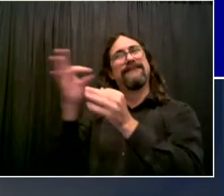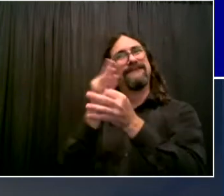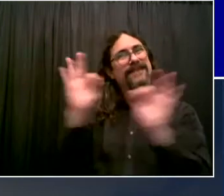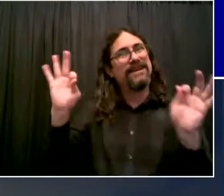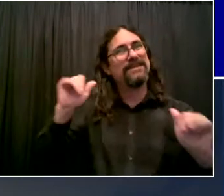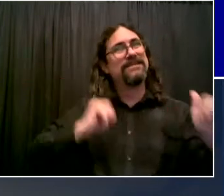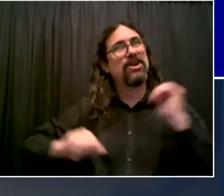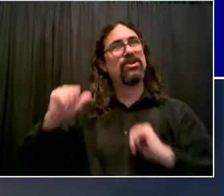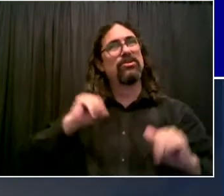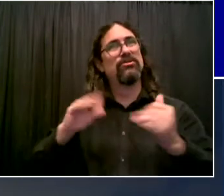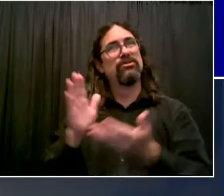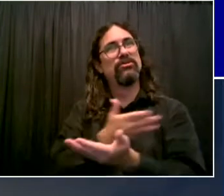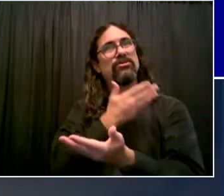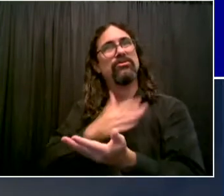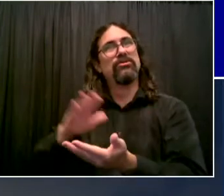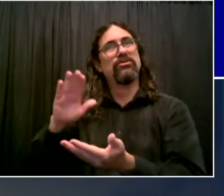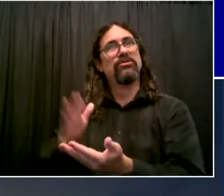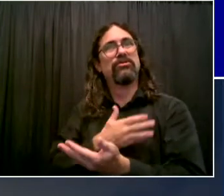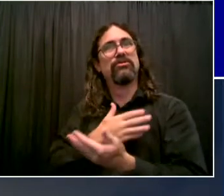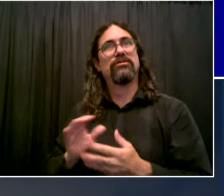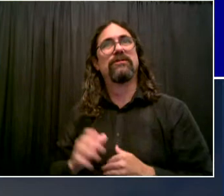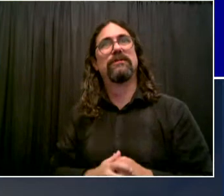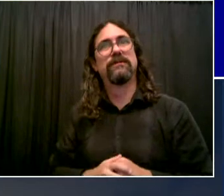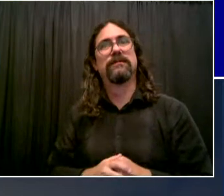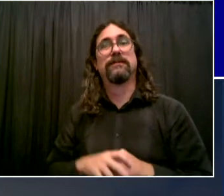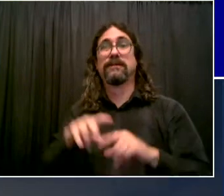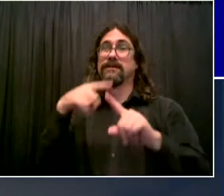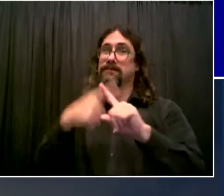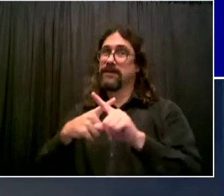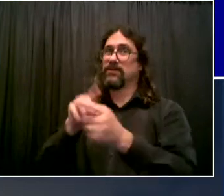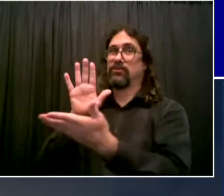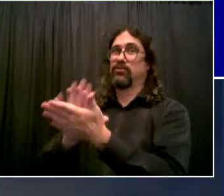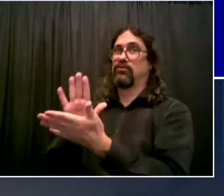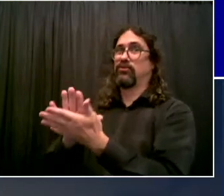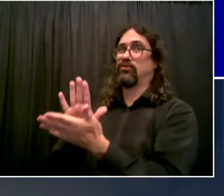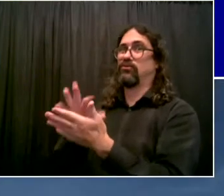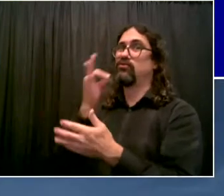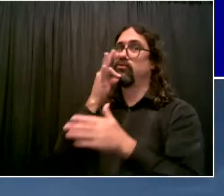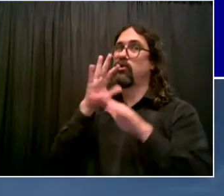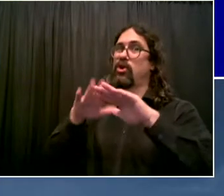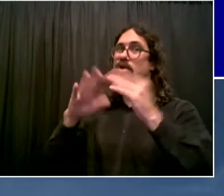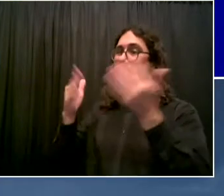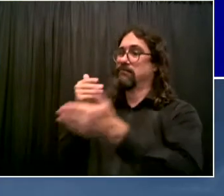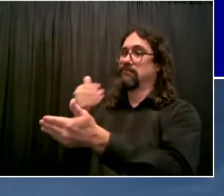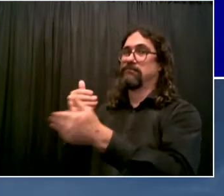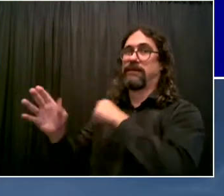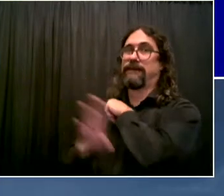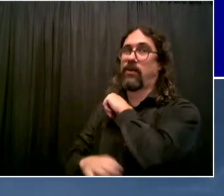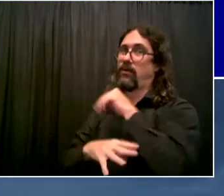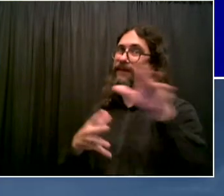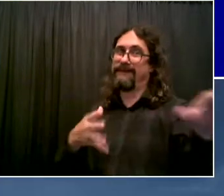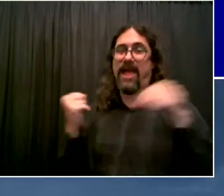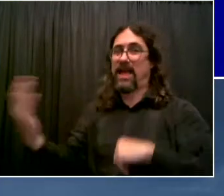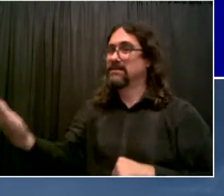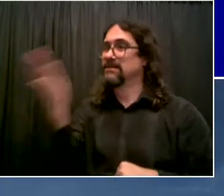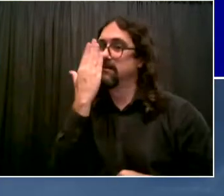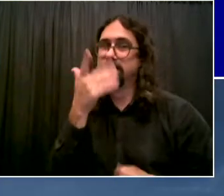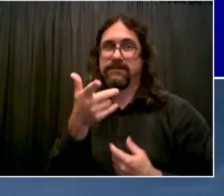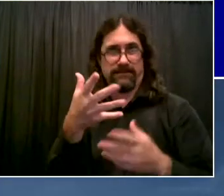PEOPLE. GOET G VACCINATED FOR THE CONCERTS, IF YOU'RE A PARENT, GT EYOUR KIDS VACCINATED. WE WILL TALK ABOUT THAT A LOT